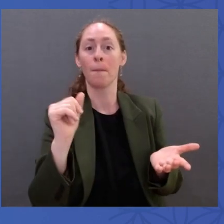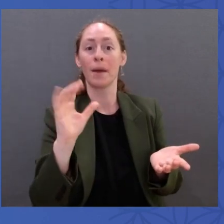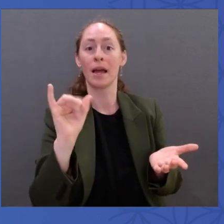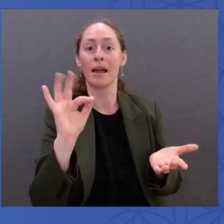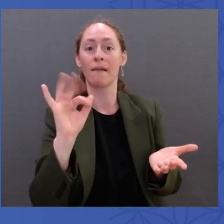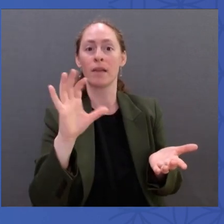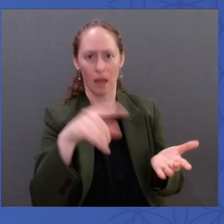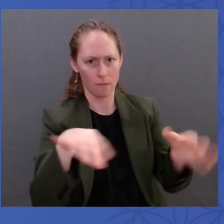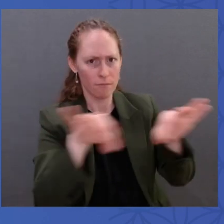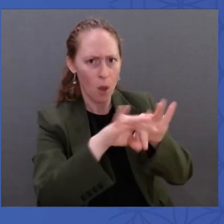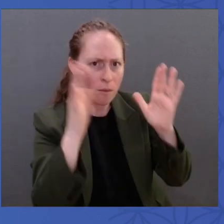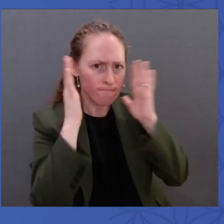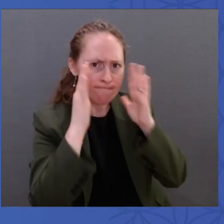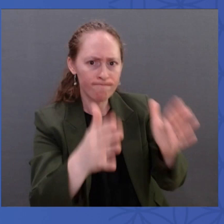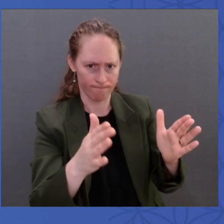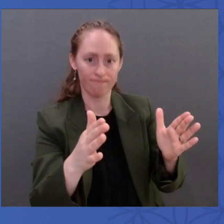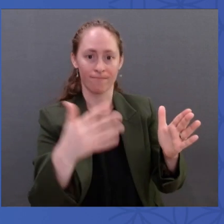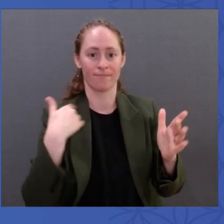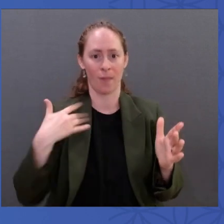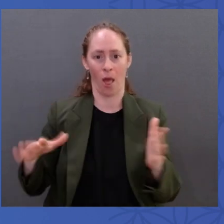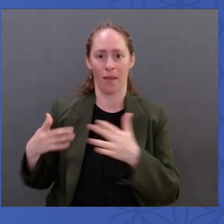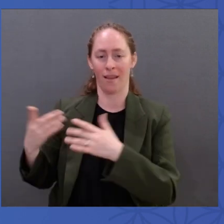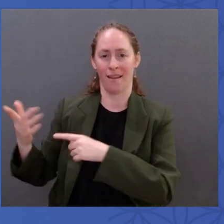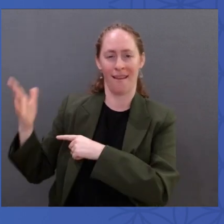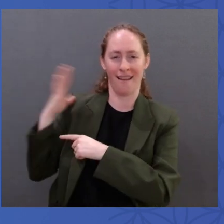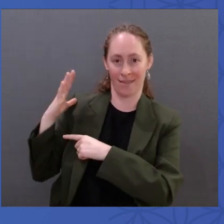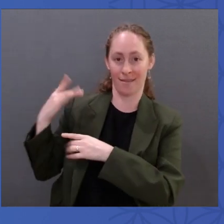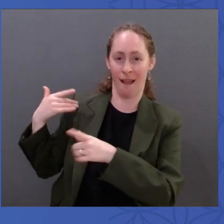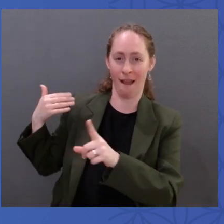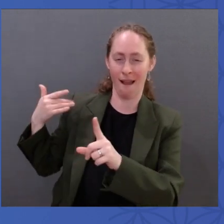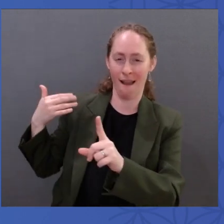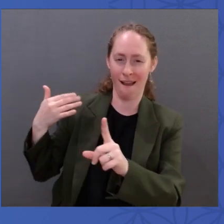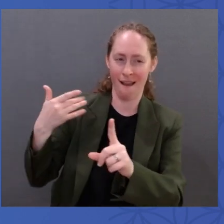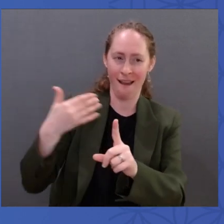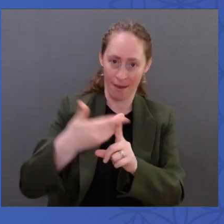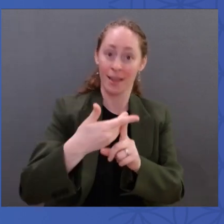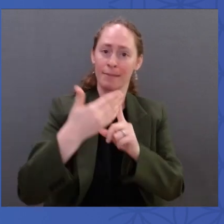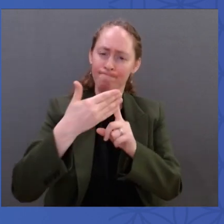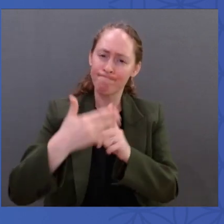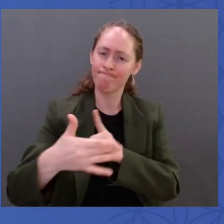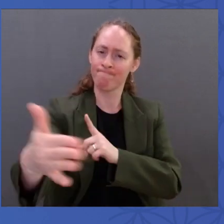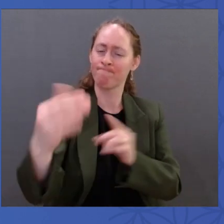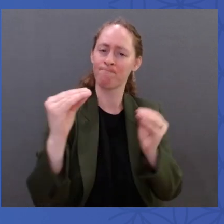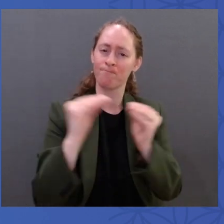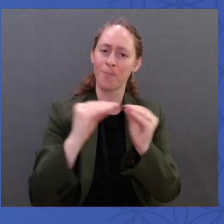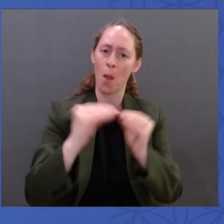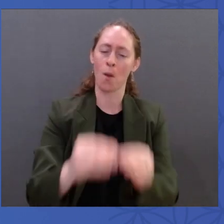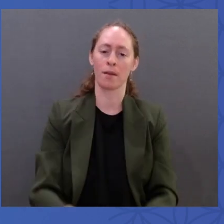as a signal of our collective commitment to advance a free, open, prosperous and resilient